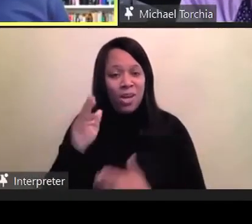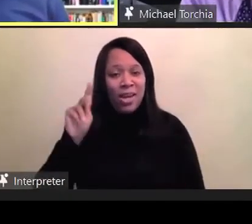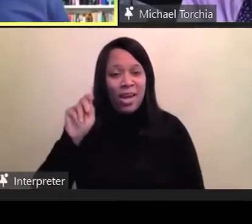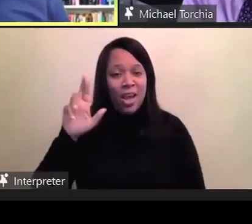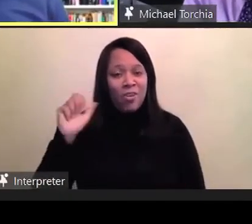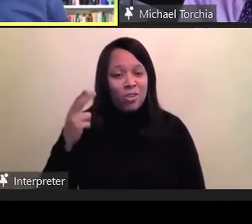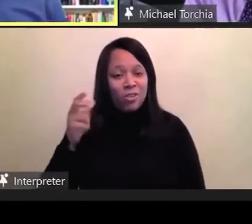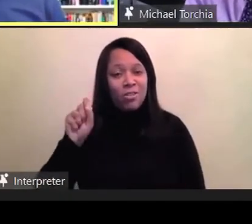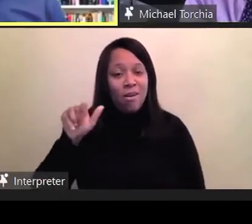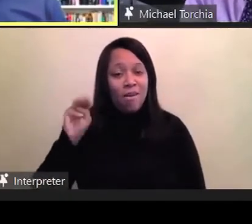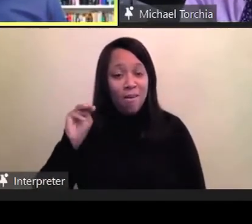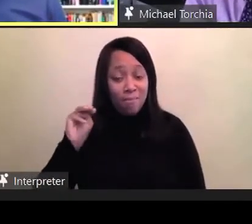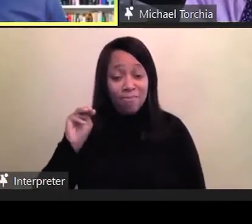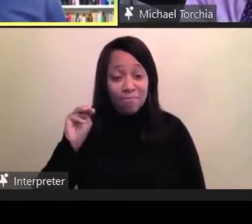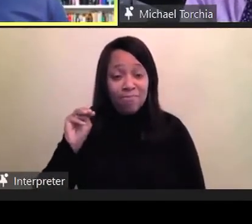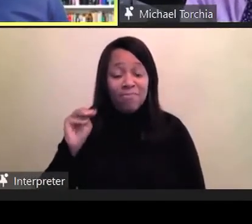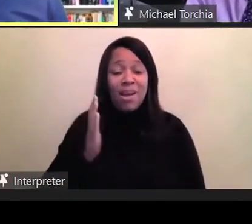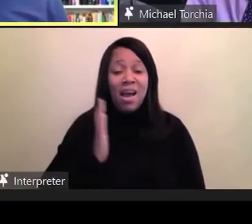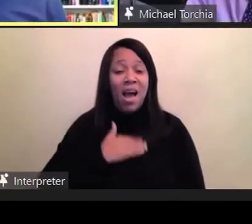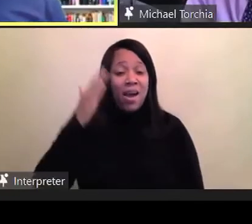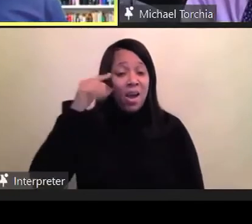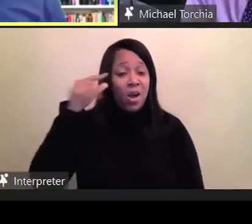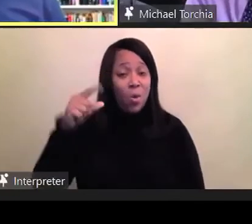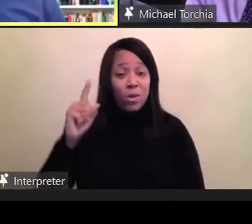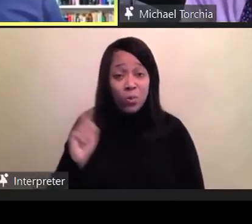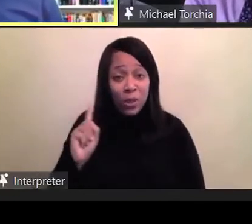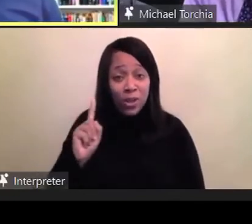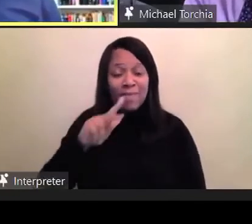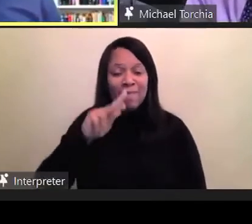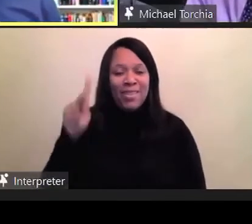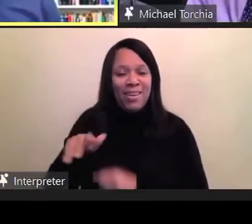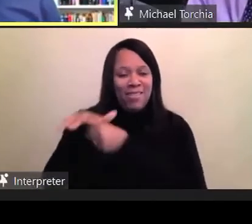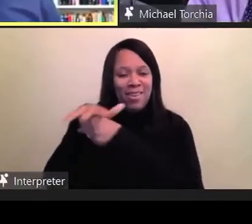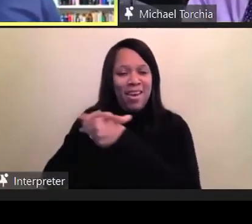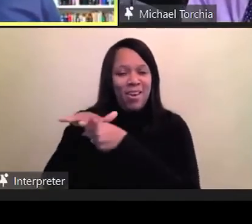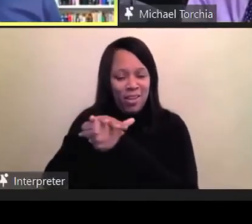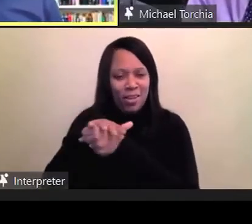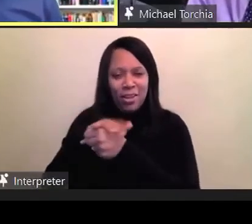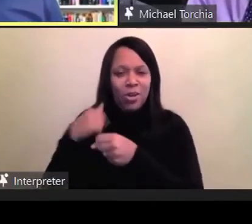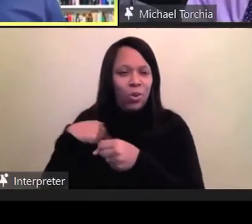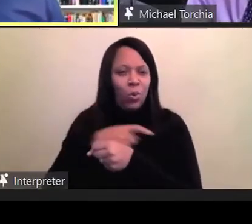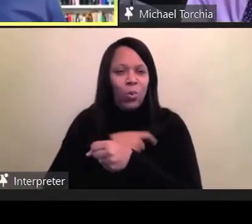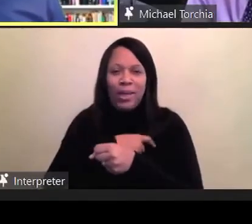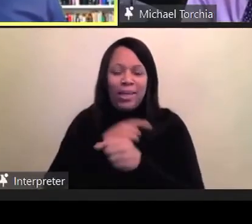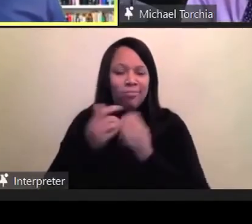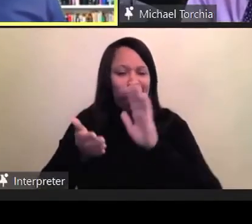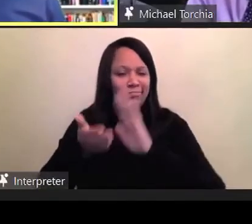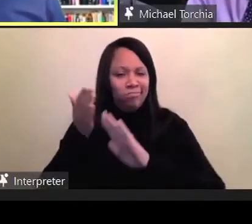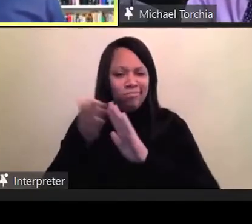Our firm has its headquarters in the Philadelphia area. And we conduct hundreds of remote accessibility service